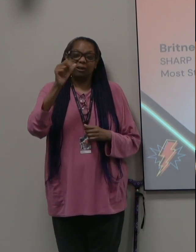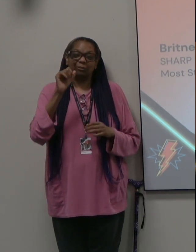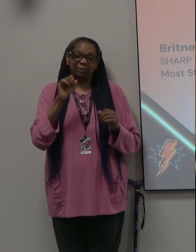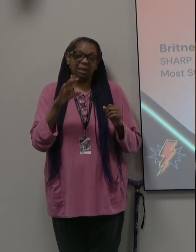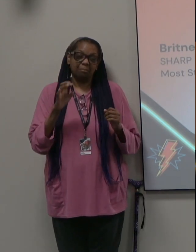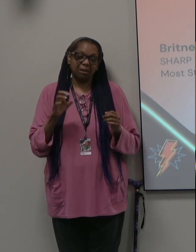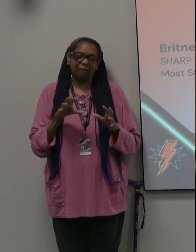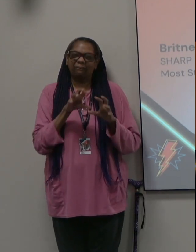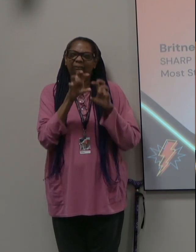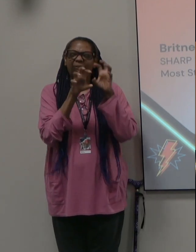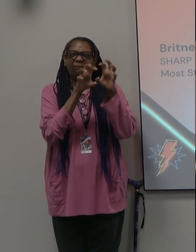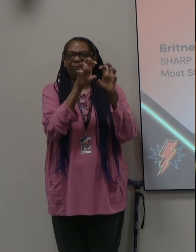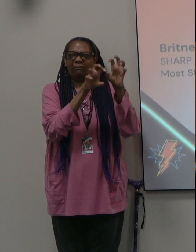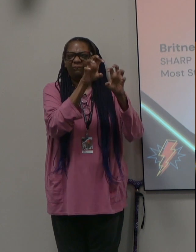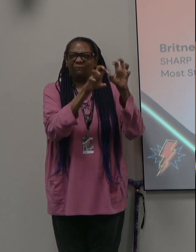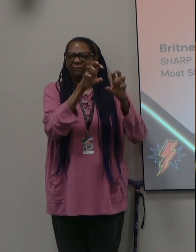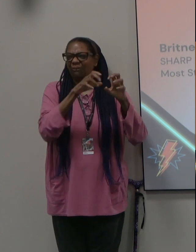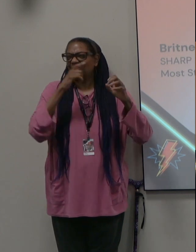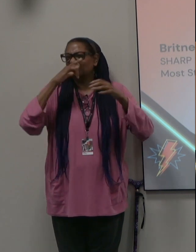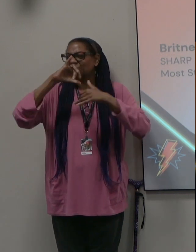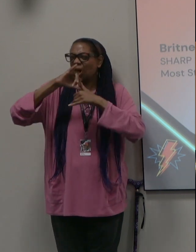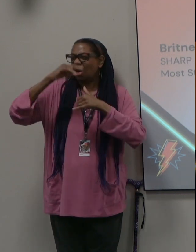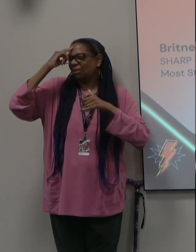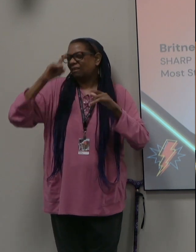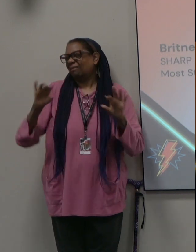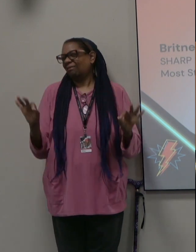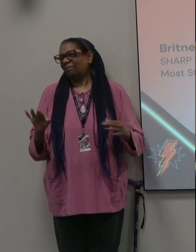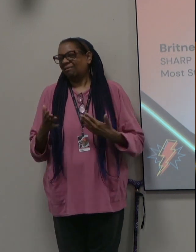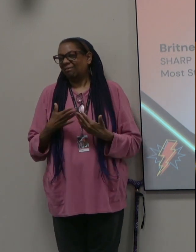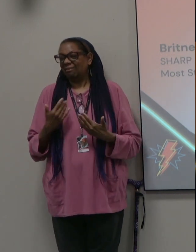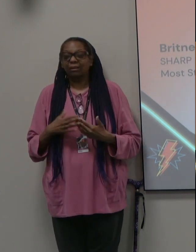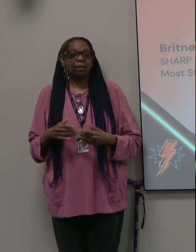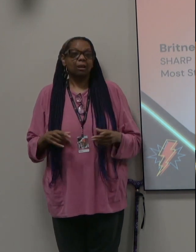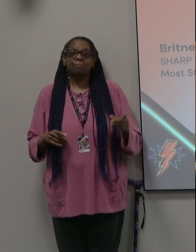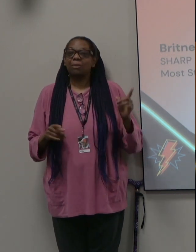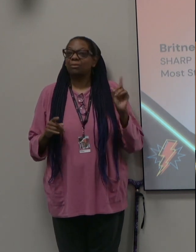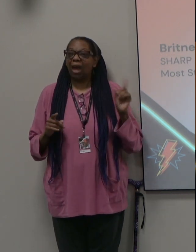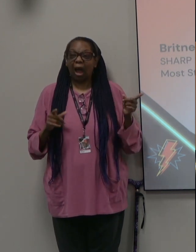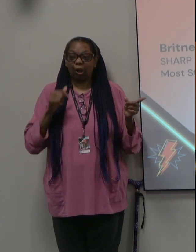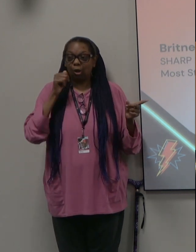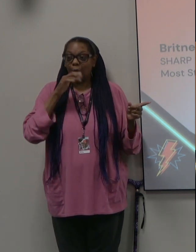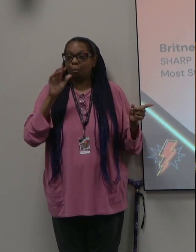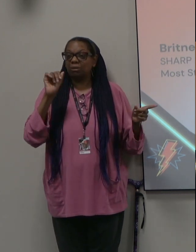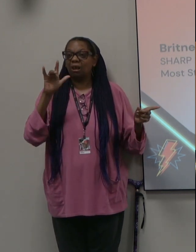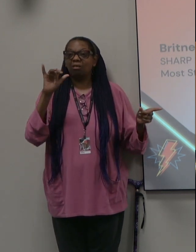It's in this room. It's high school students, and they can be very rowdy,